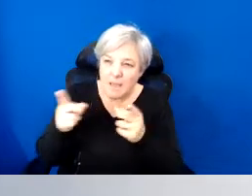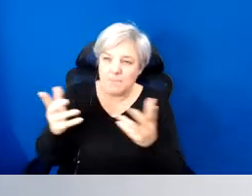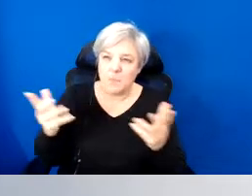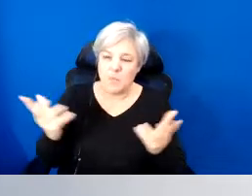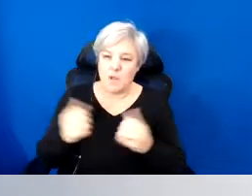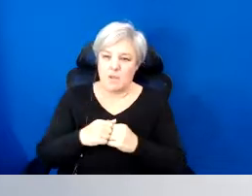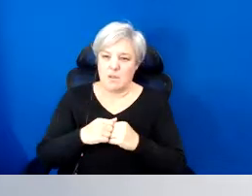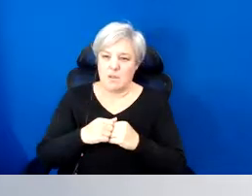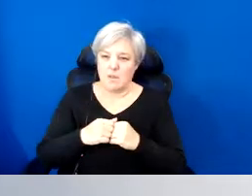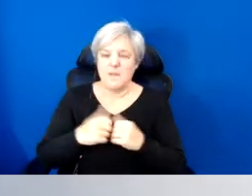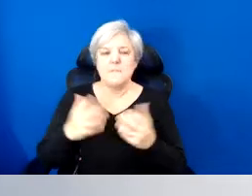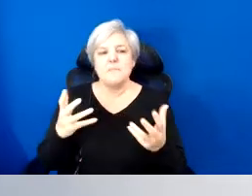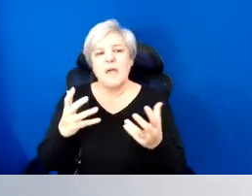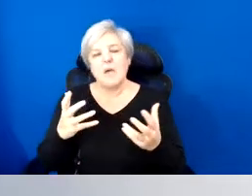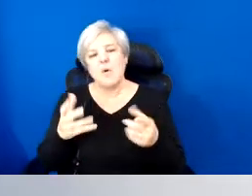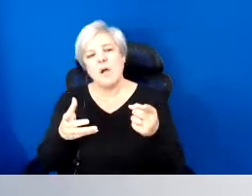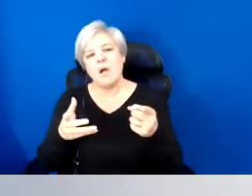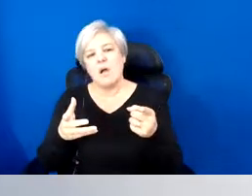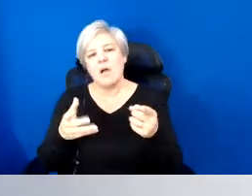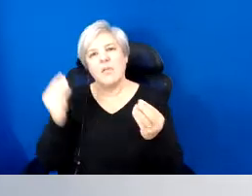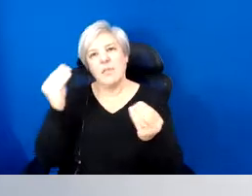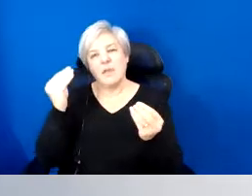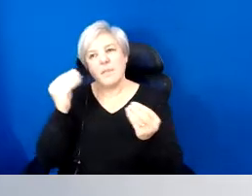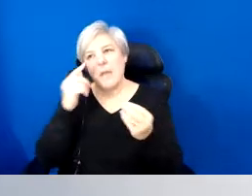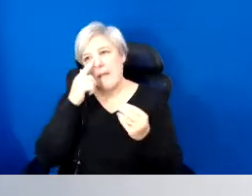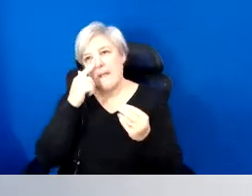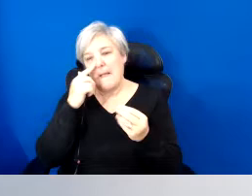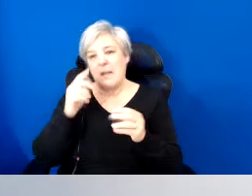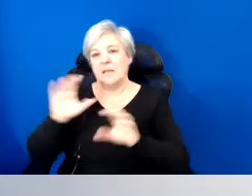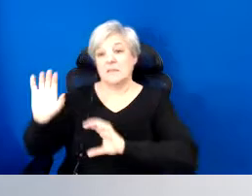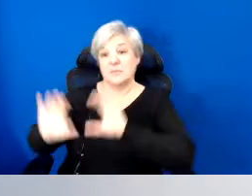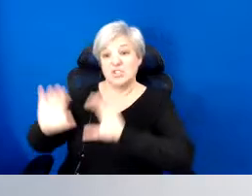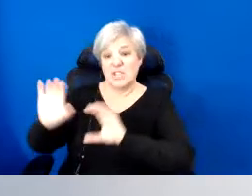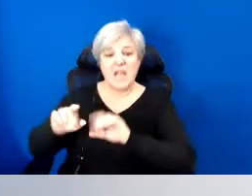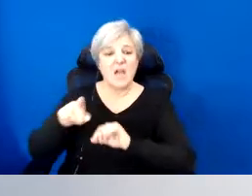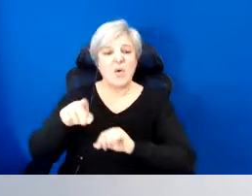I want to go and do some chats or have you just write it down for yourself.